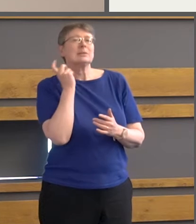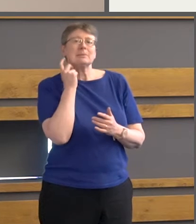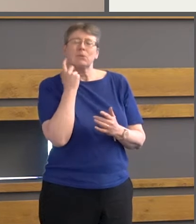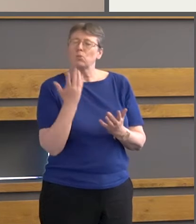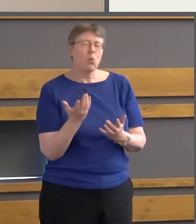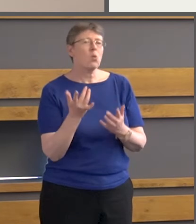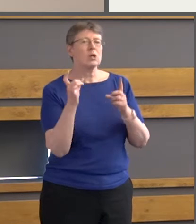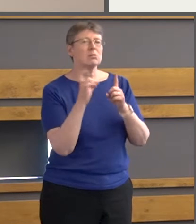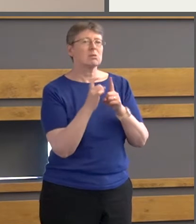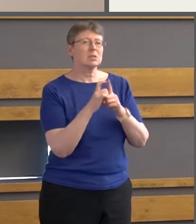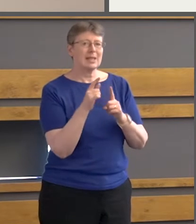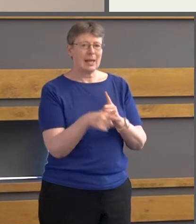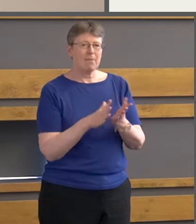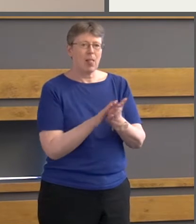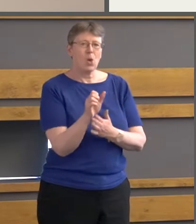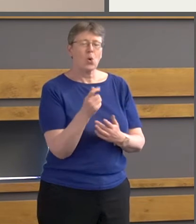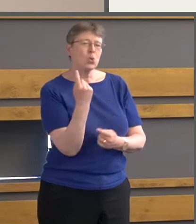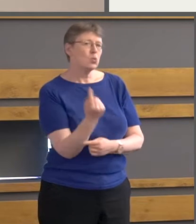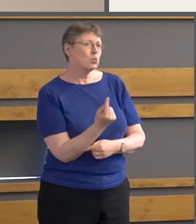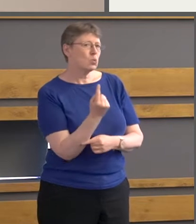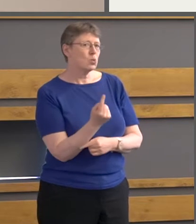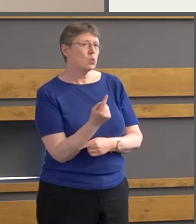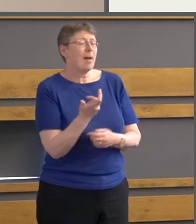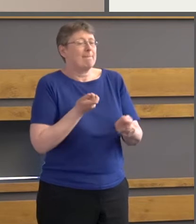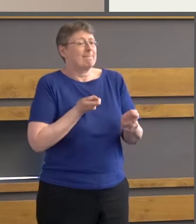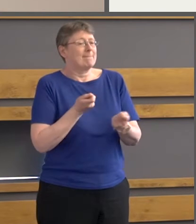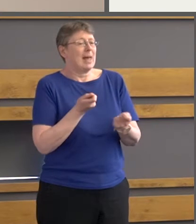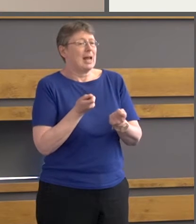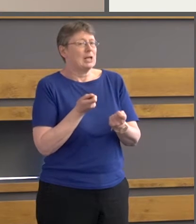were in fact owned and run, managed by Scots.